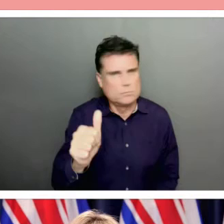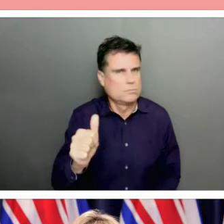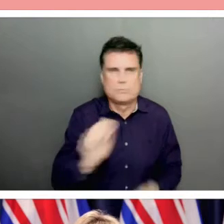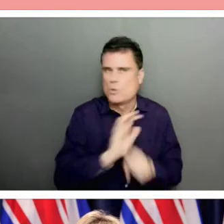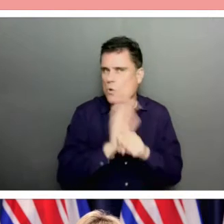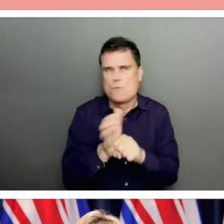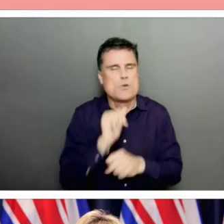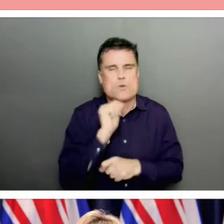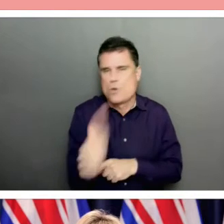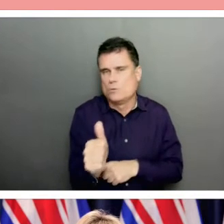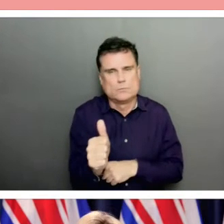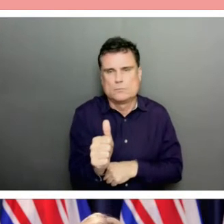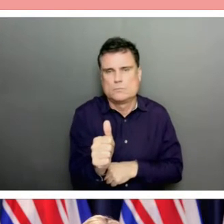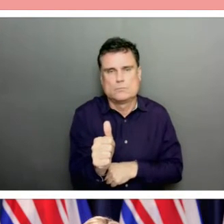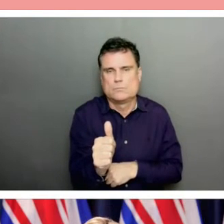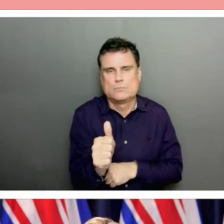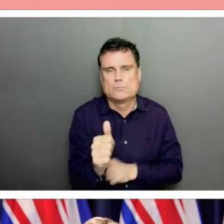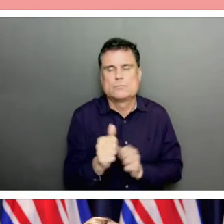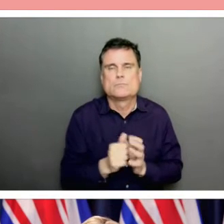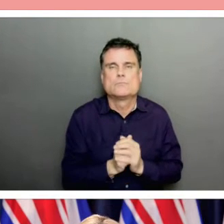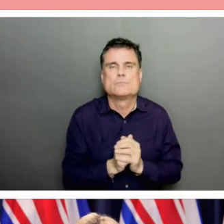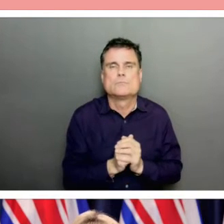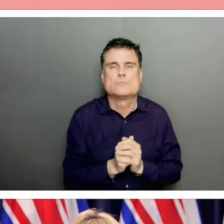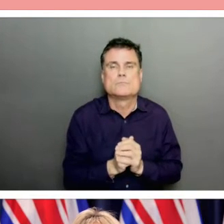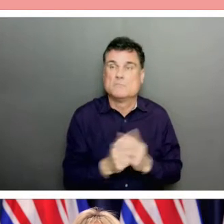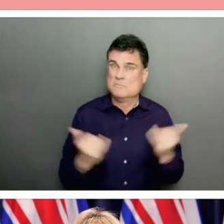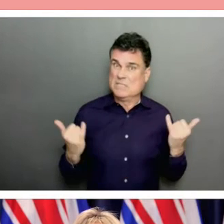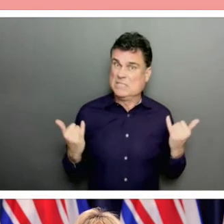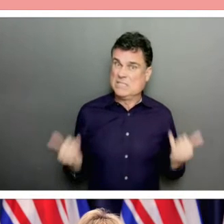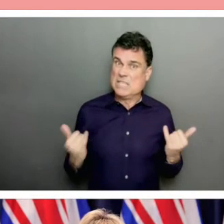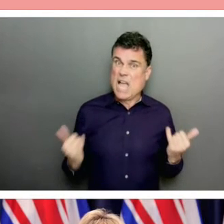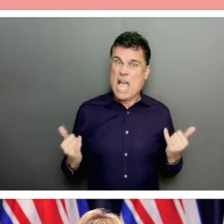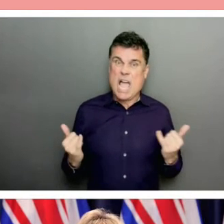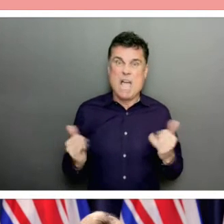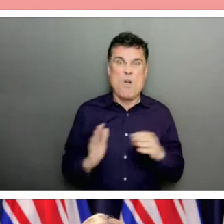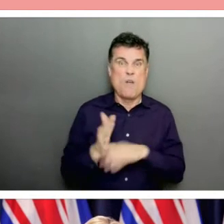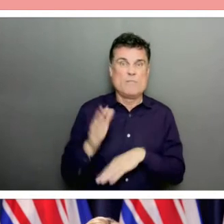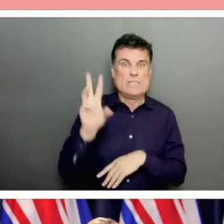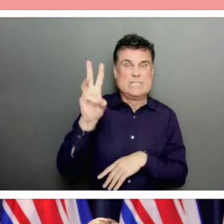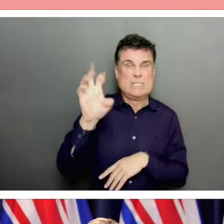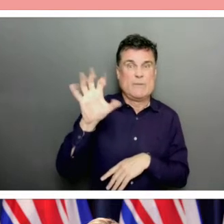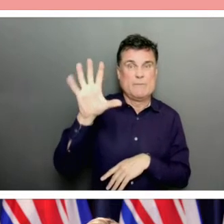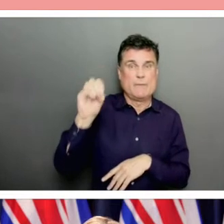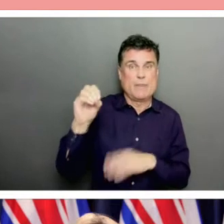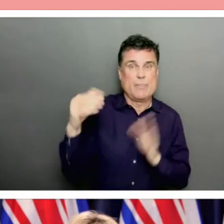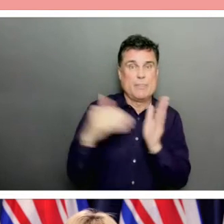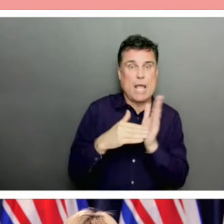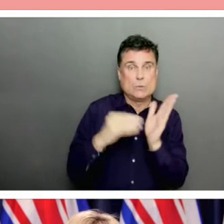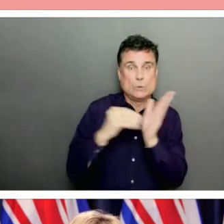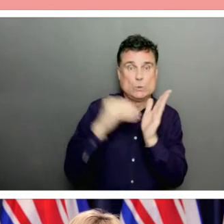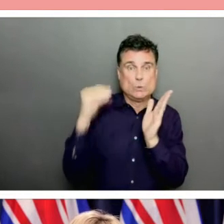in our school system, this is something that we've been following very carefully. We have had many exposure